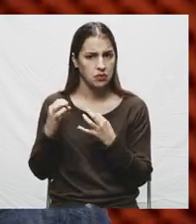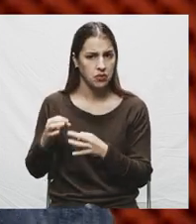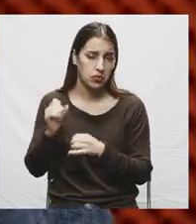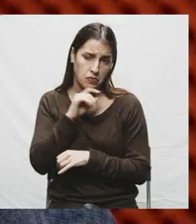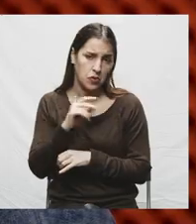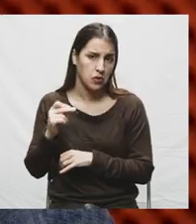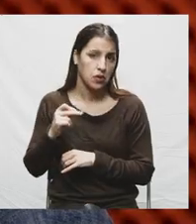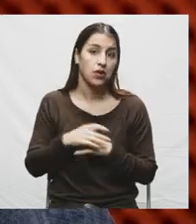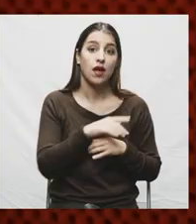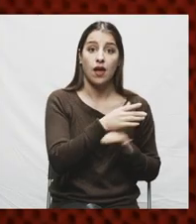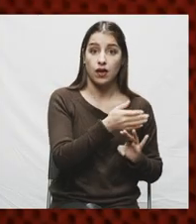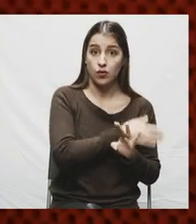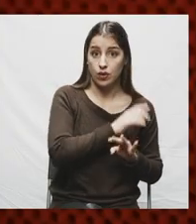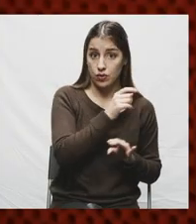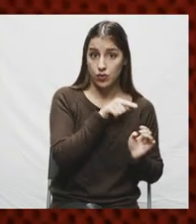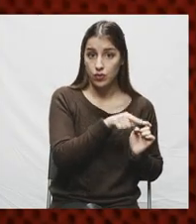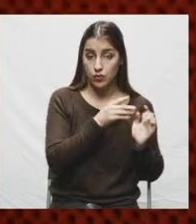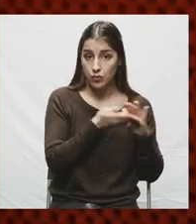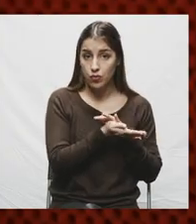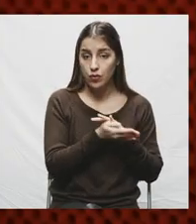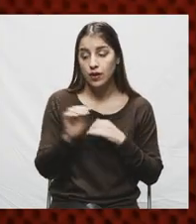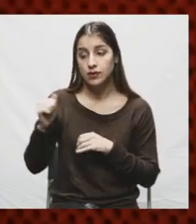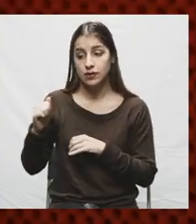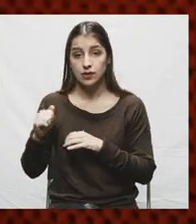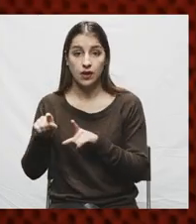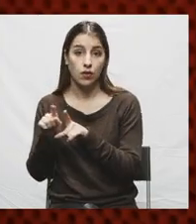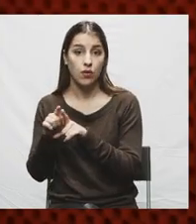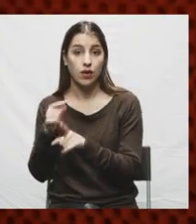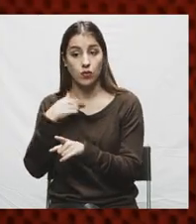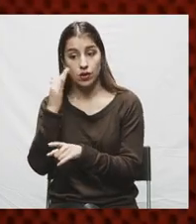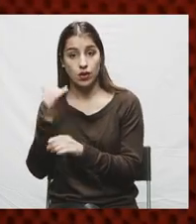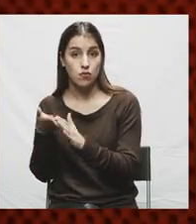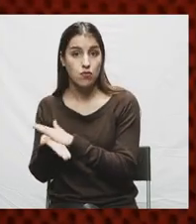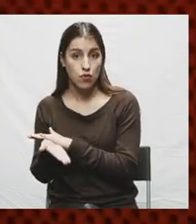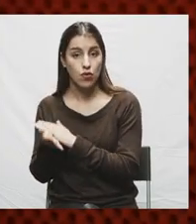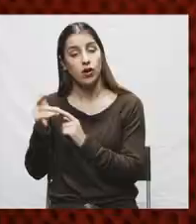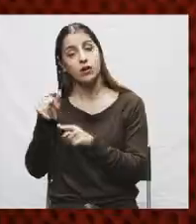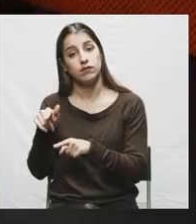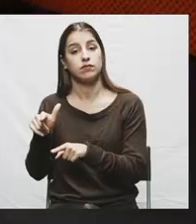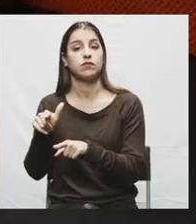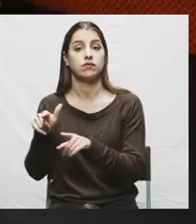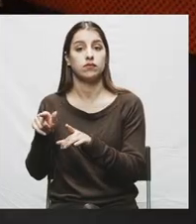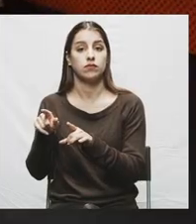and so I started. — This was before, when you arrived there? When I started. The audition was in Teatro Nacional de São Carlos’s attic.